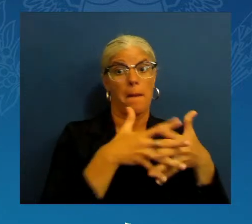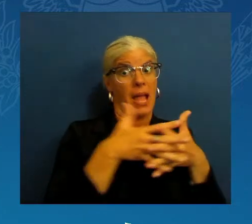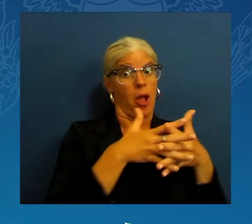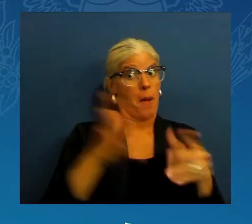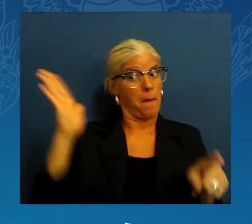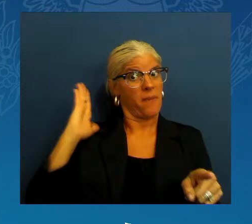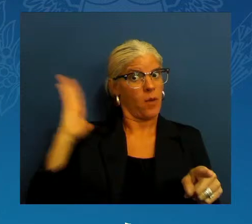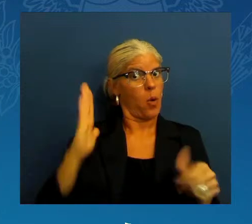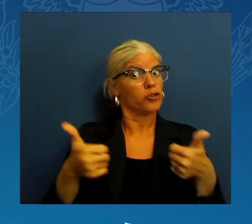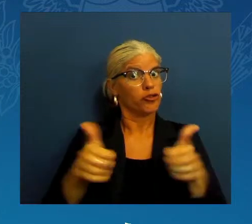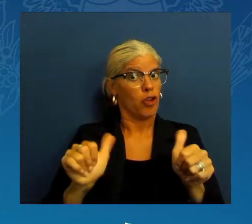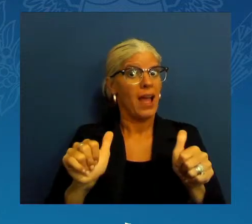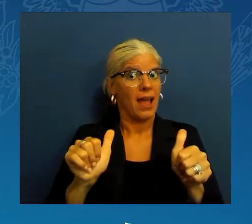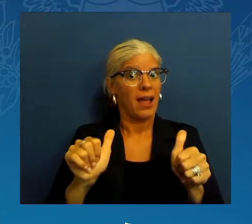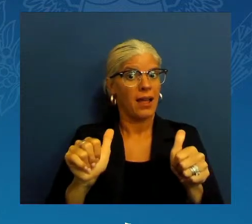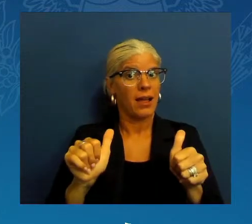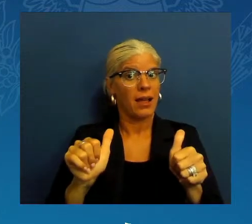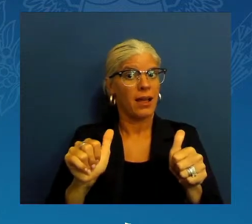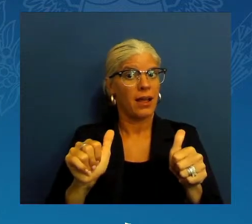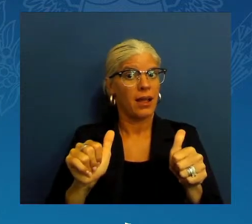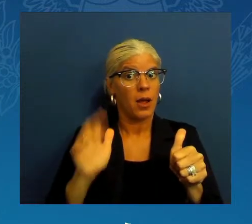We are not going back.